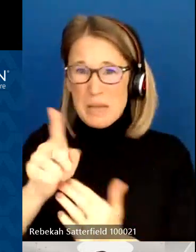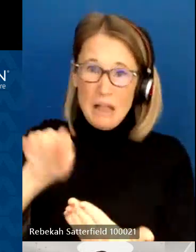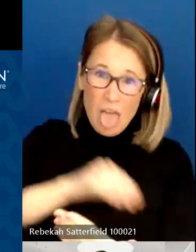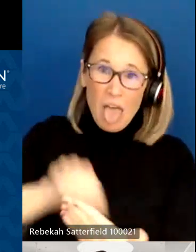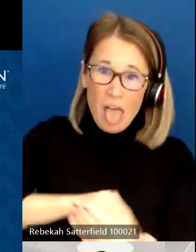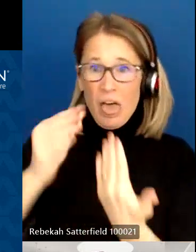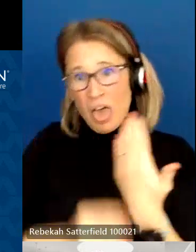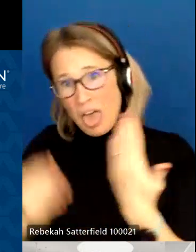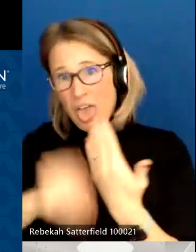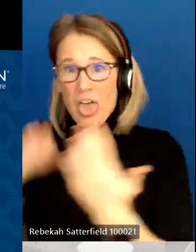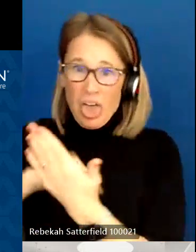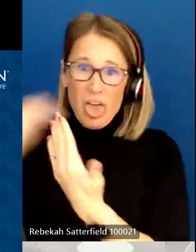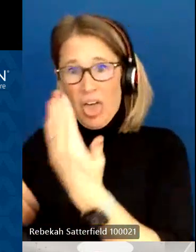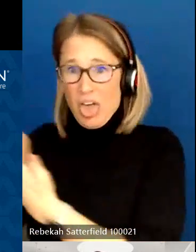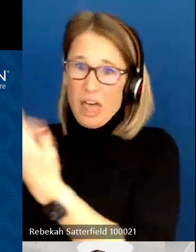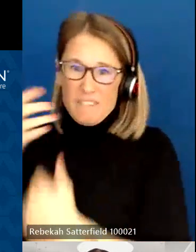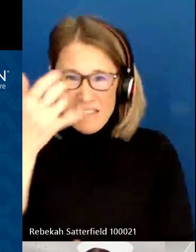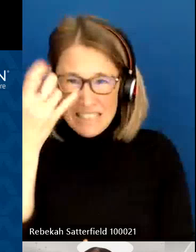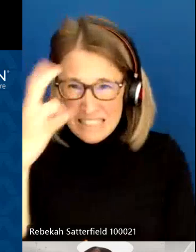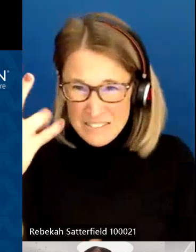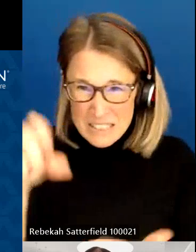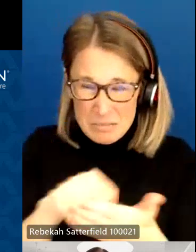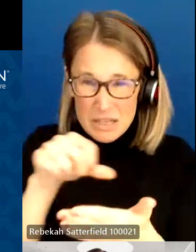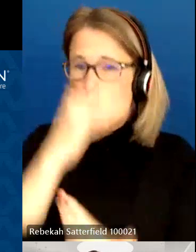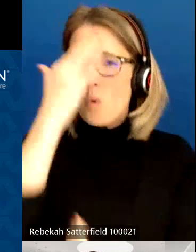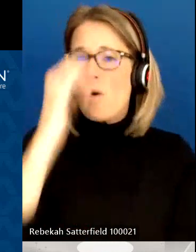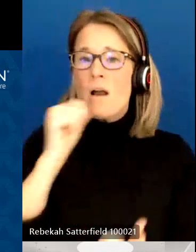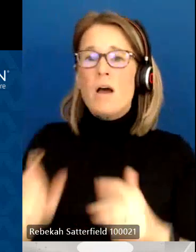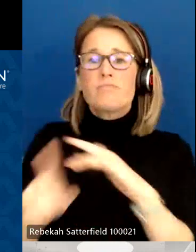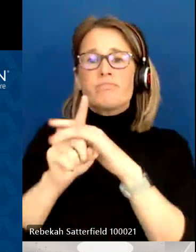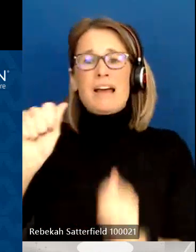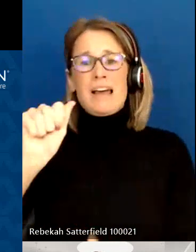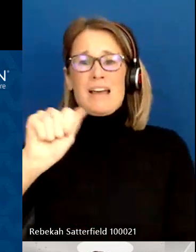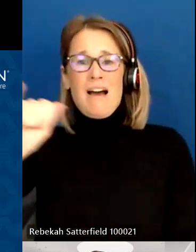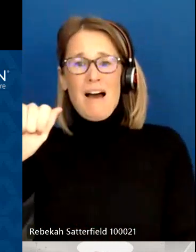it have been great if we had some sort of AI generated intake form that we could press a button